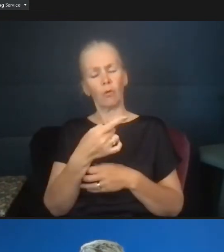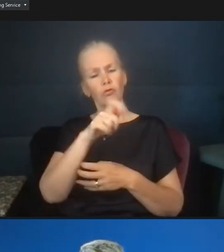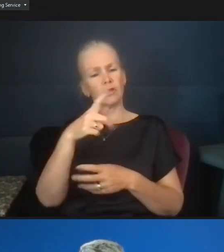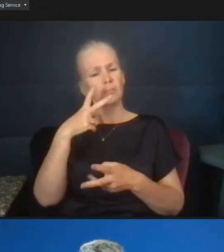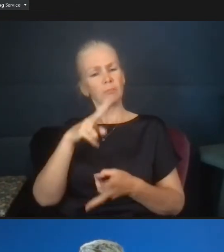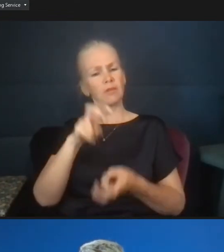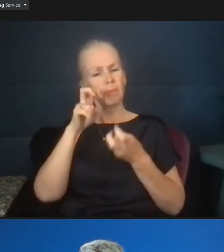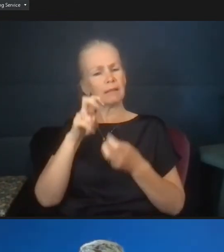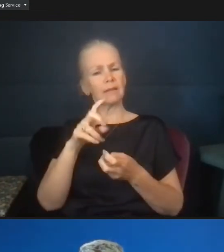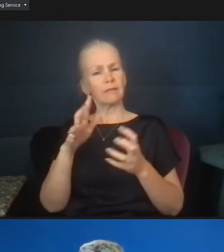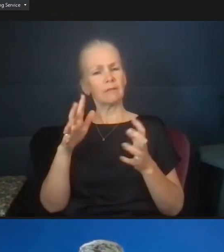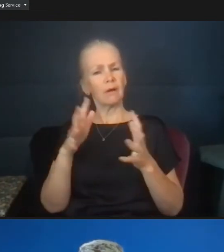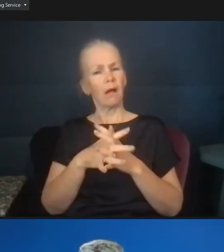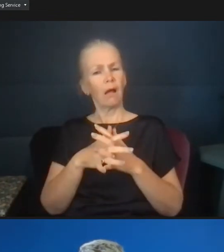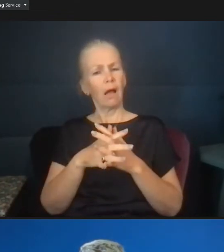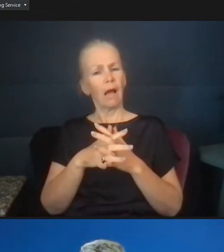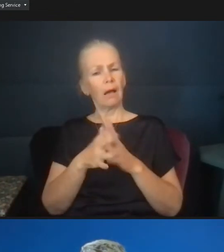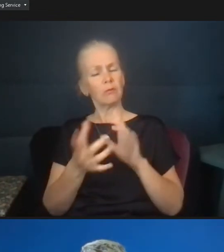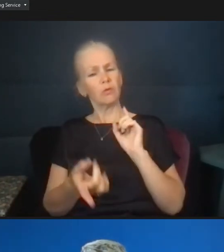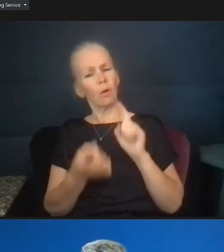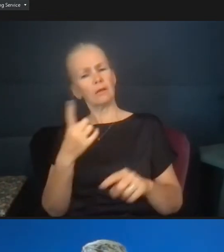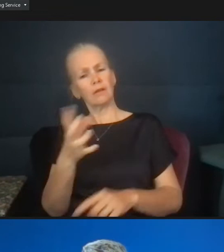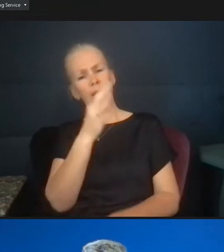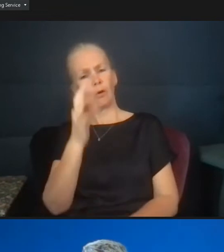How would you how would you go about answering that question?